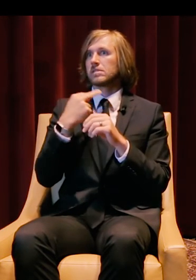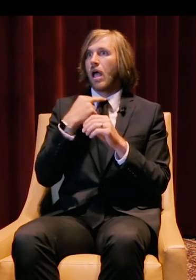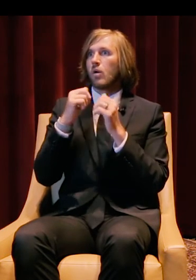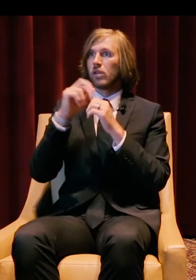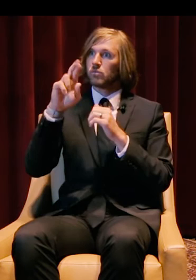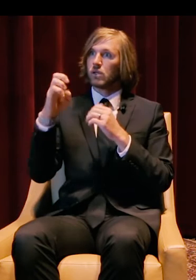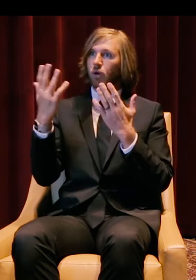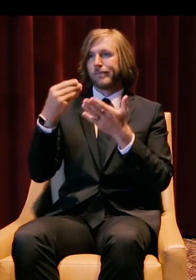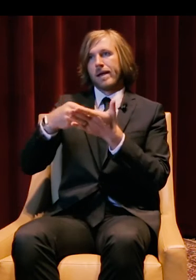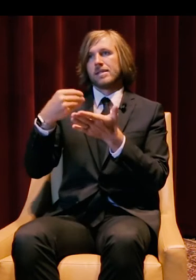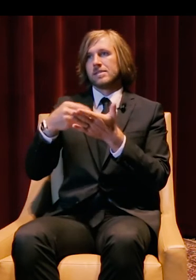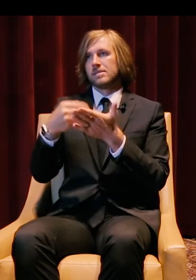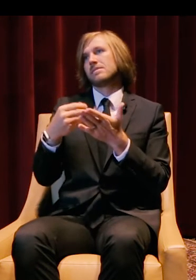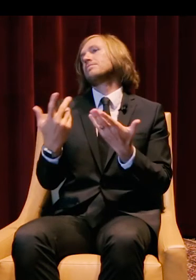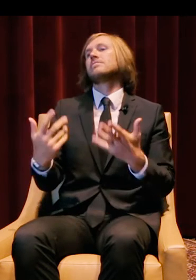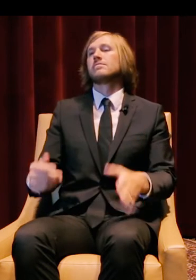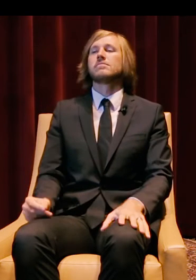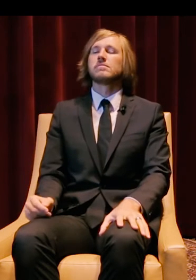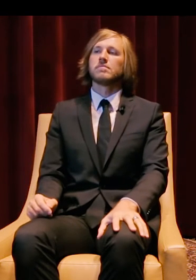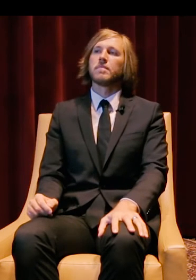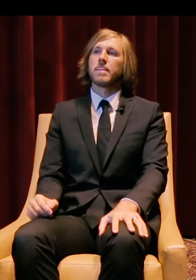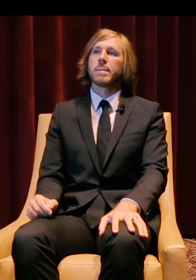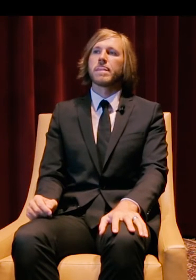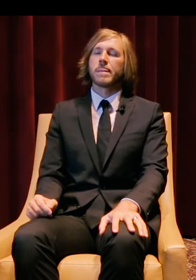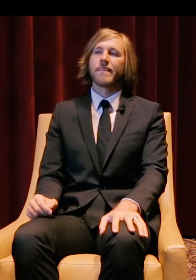is the money, which is one of the things that cause failure.